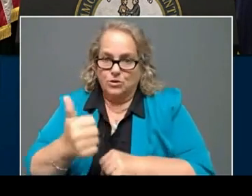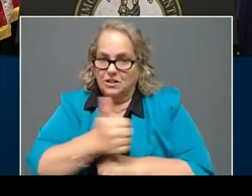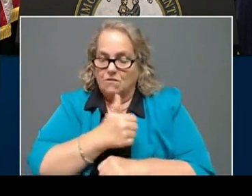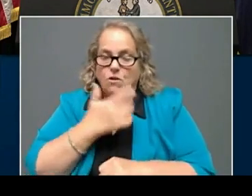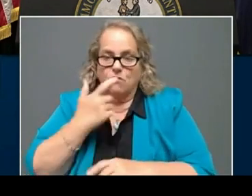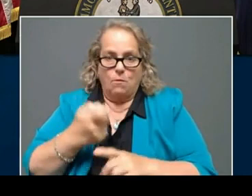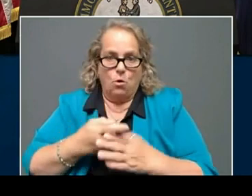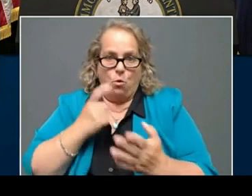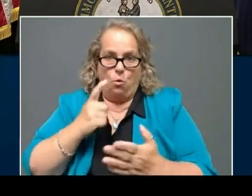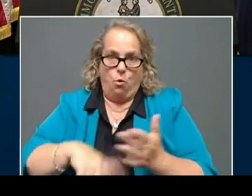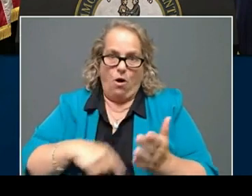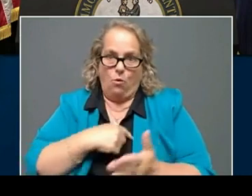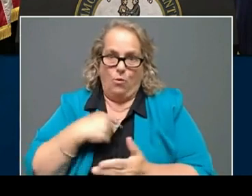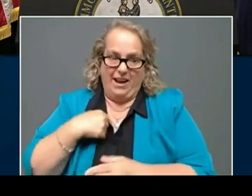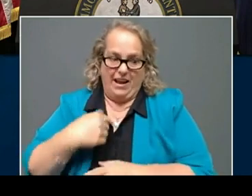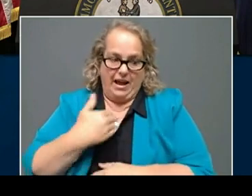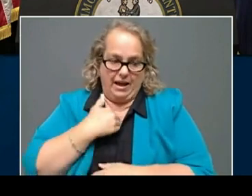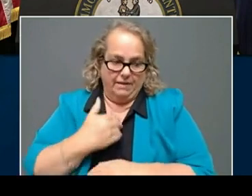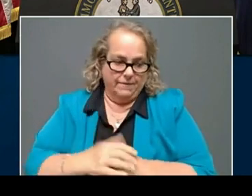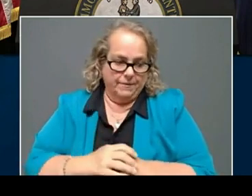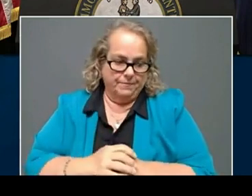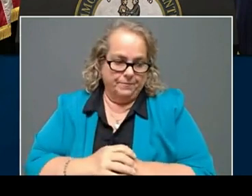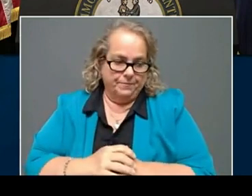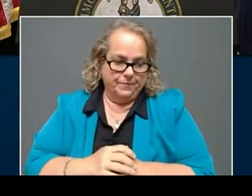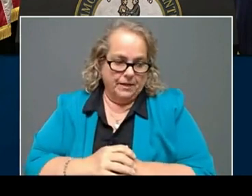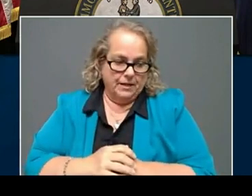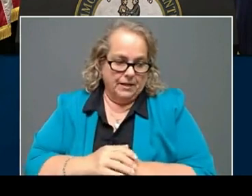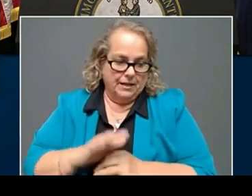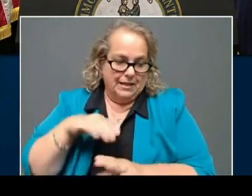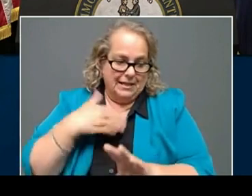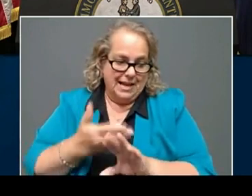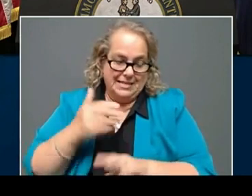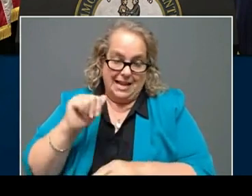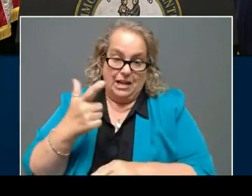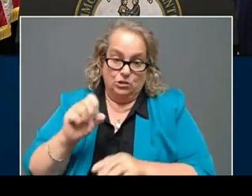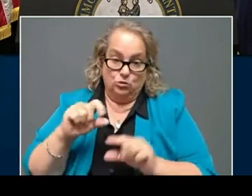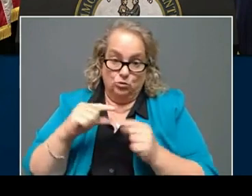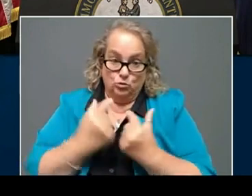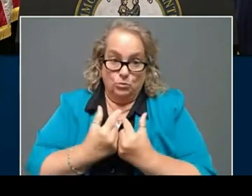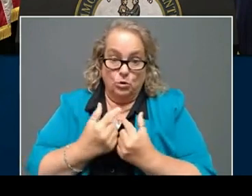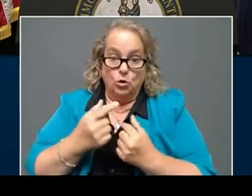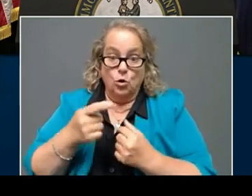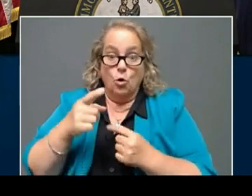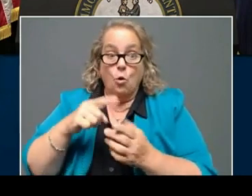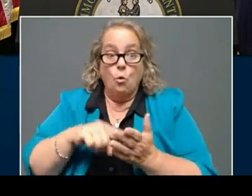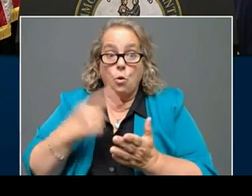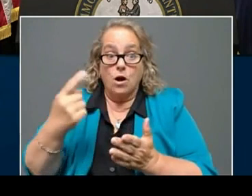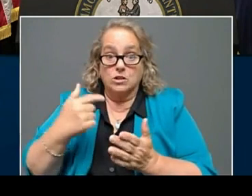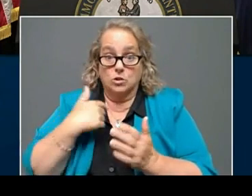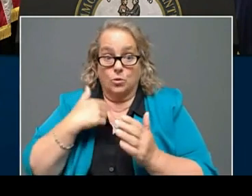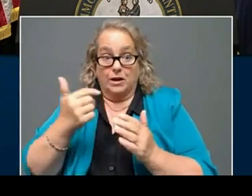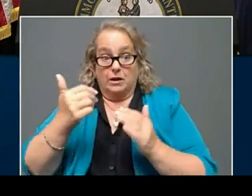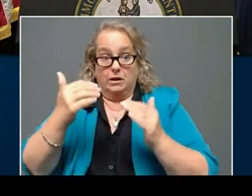the next stage group As we can see once we dip to below 40, are vaccination